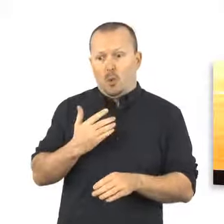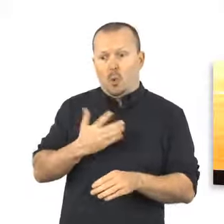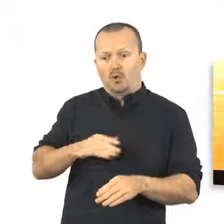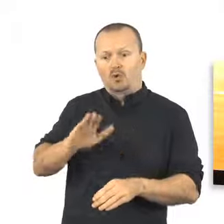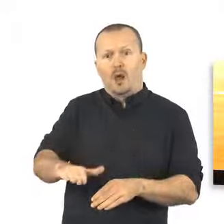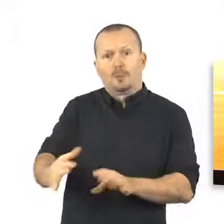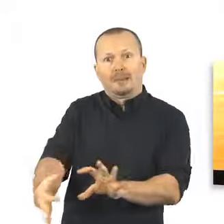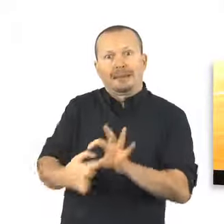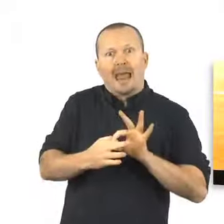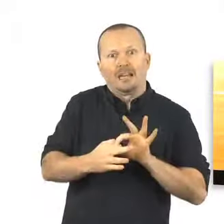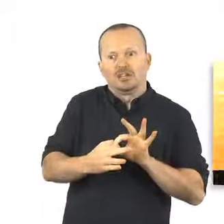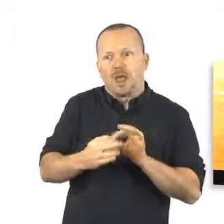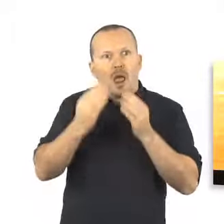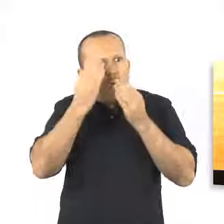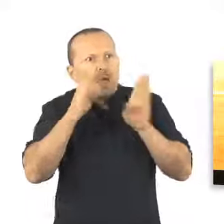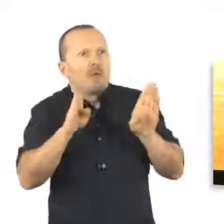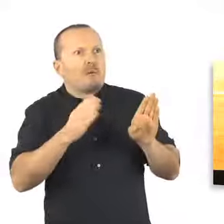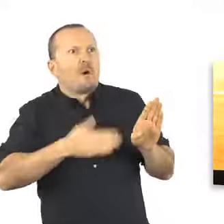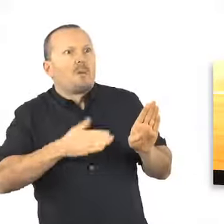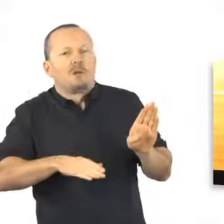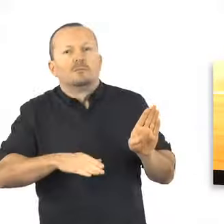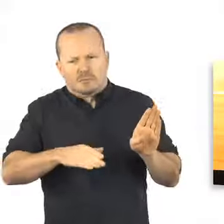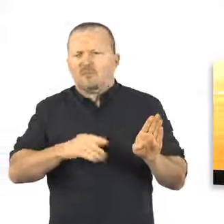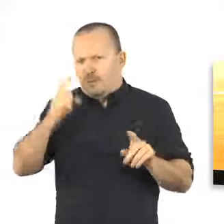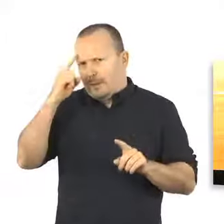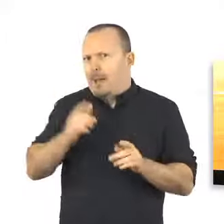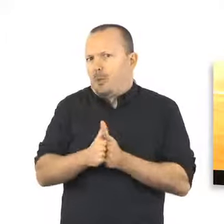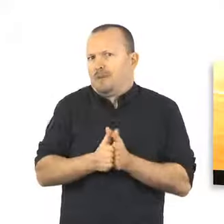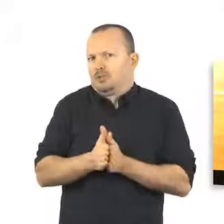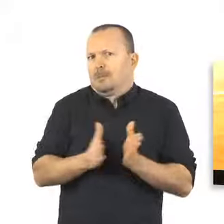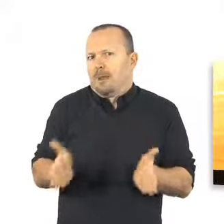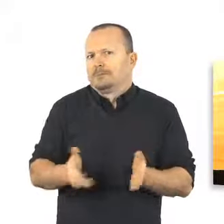need to think a lot about motivation when we’re engaging children and language learning.